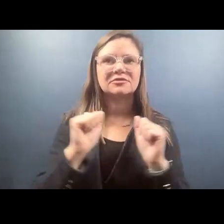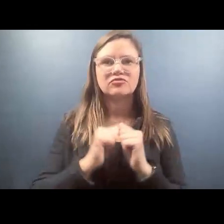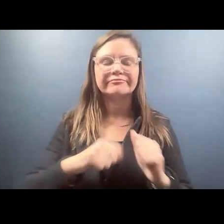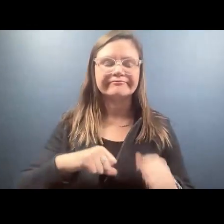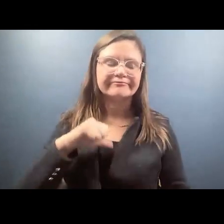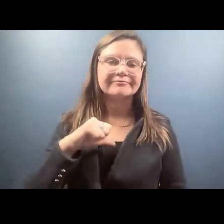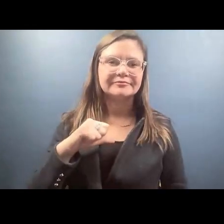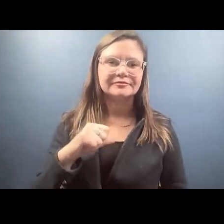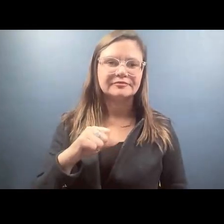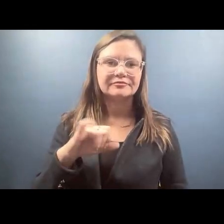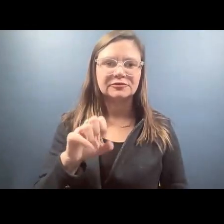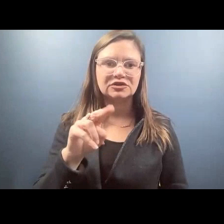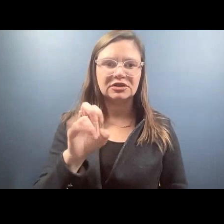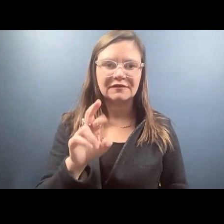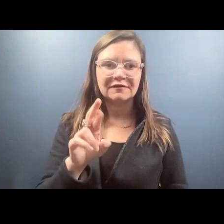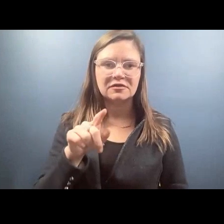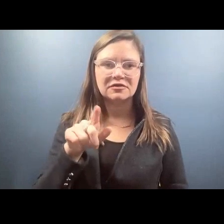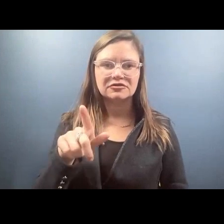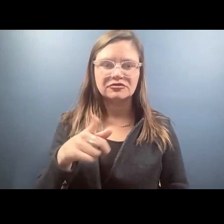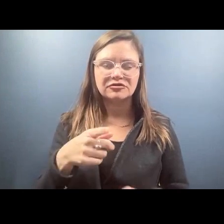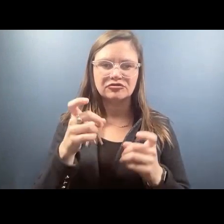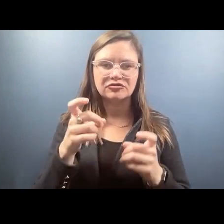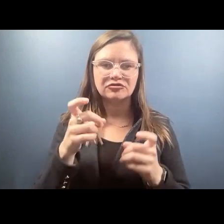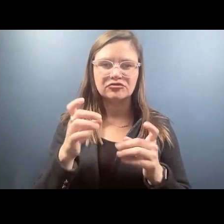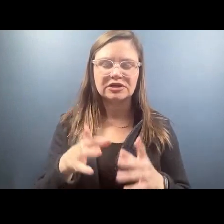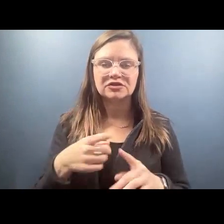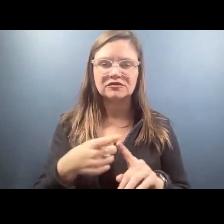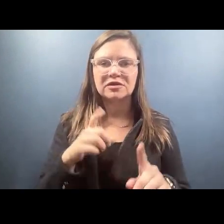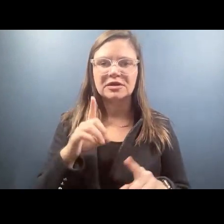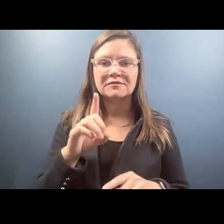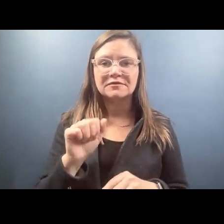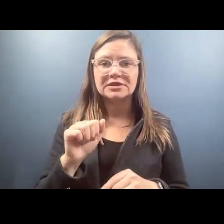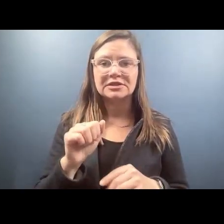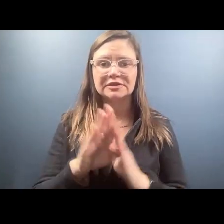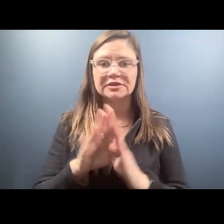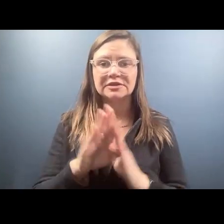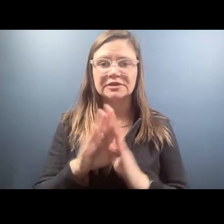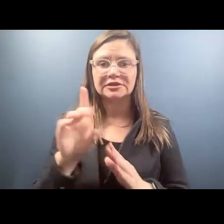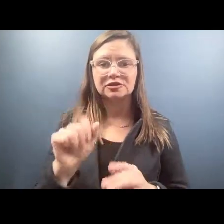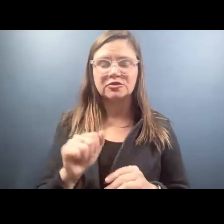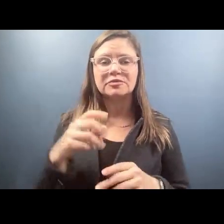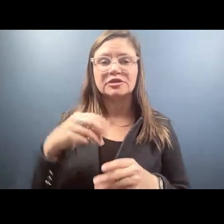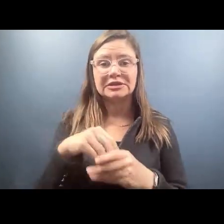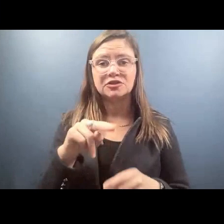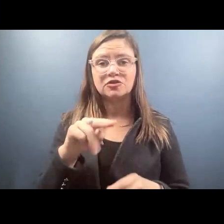Jennifer Zwale, the director of the Developmental Disabilities Supports Division within the New Mexico Healthcare Authority.